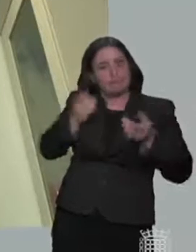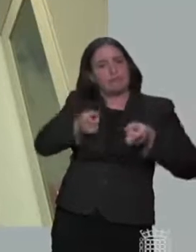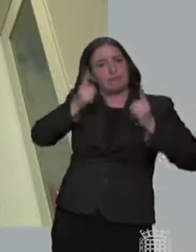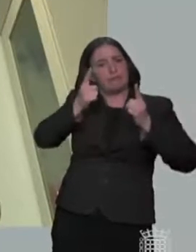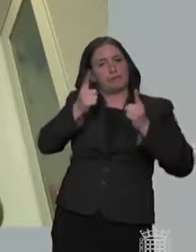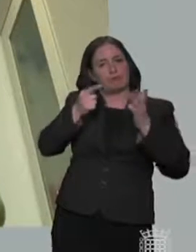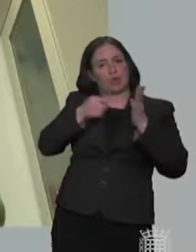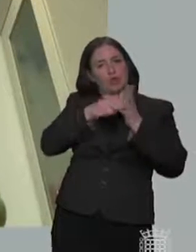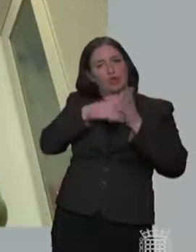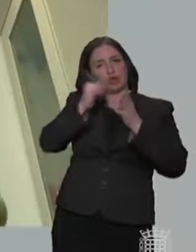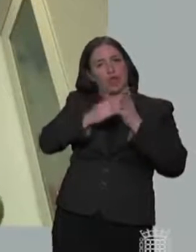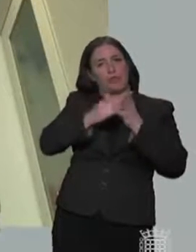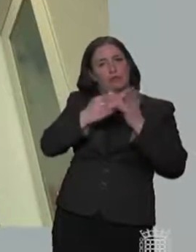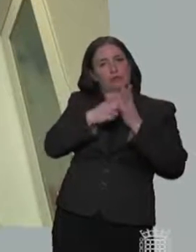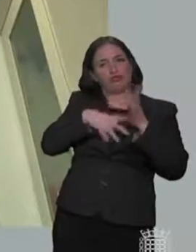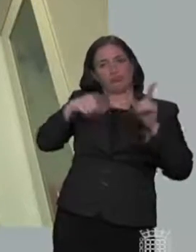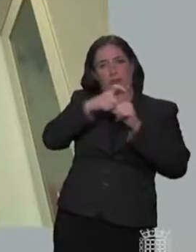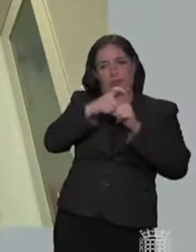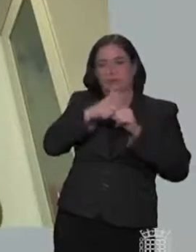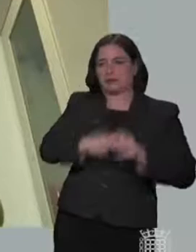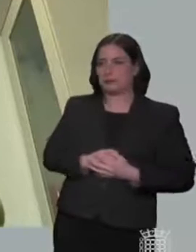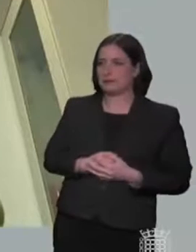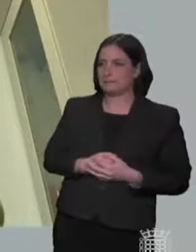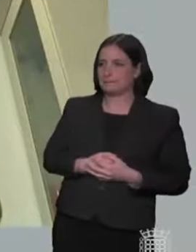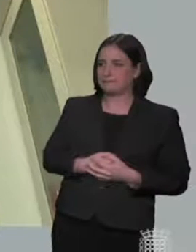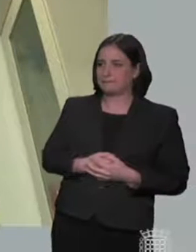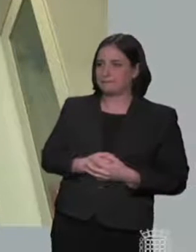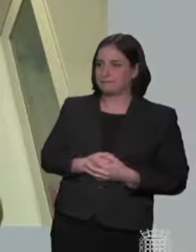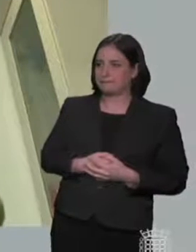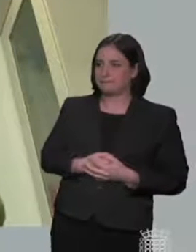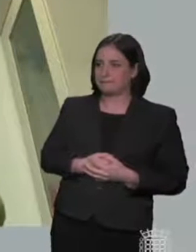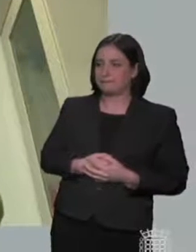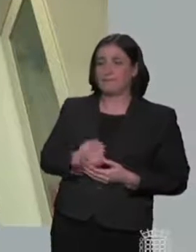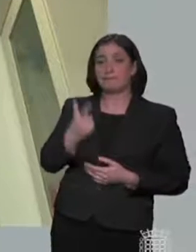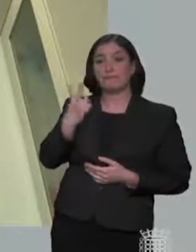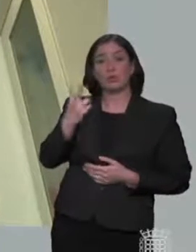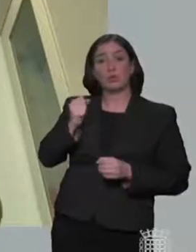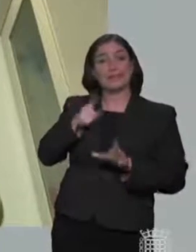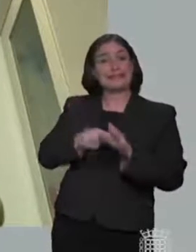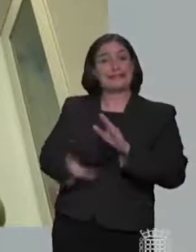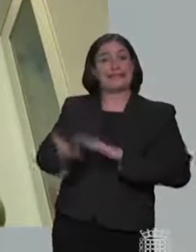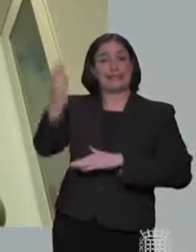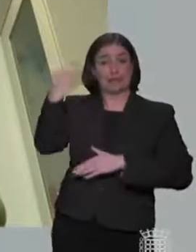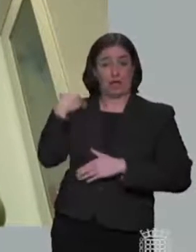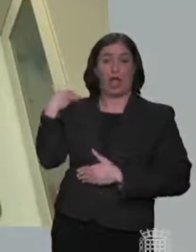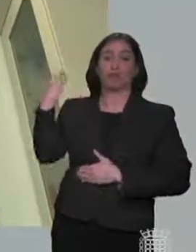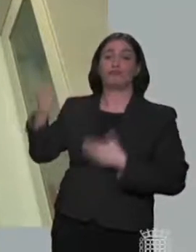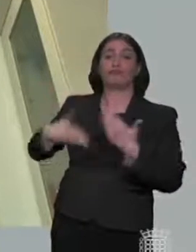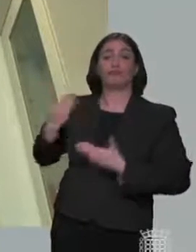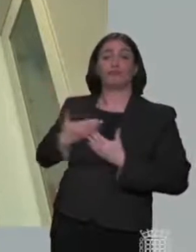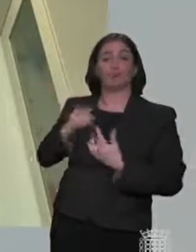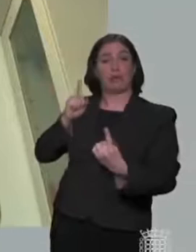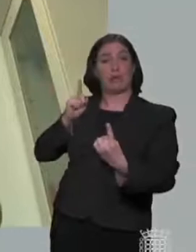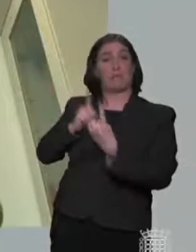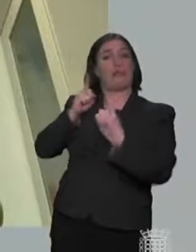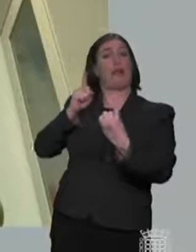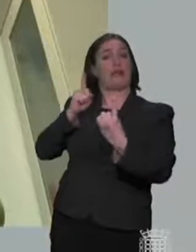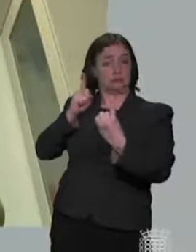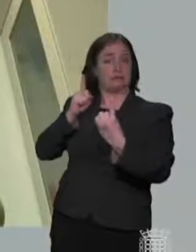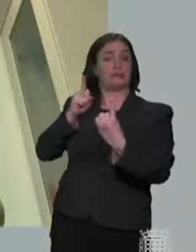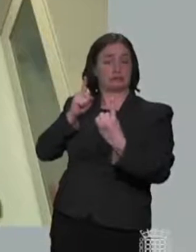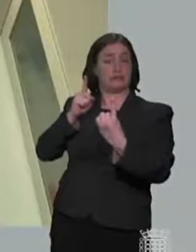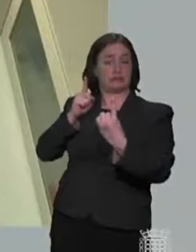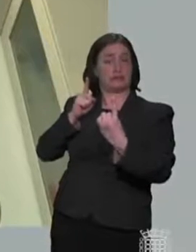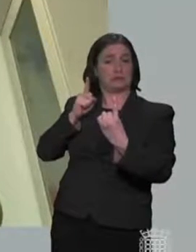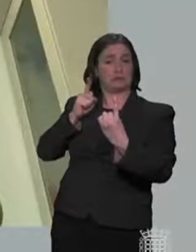70 years ago i met a man who happened to be in charge of access to work program